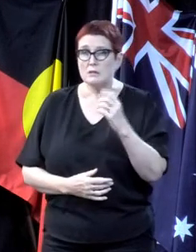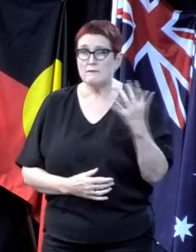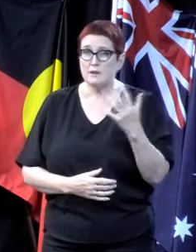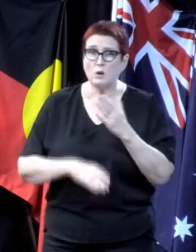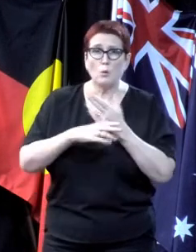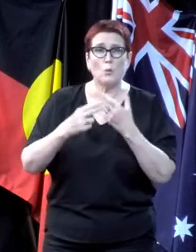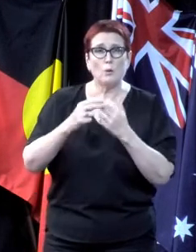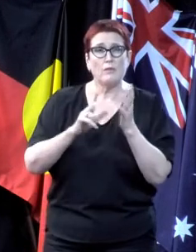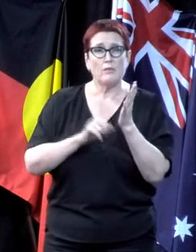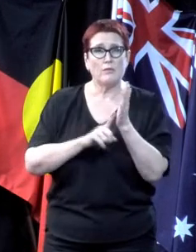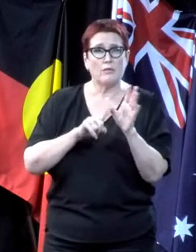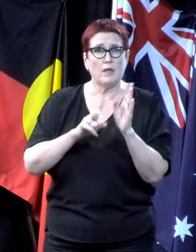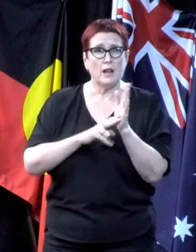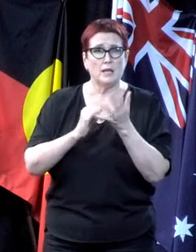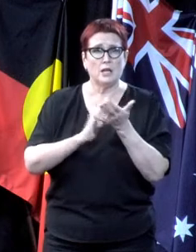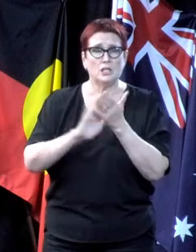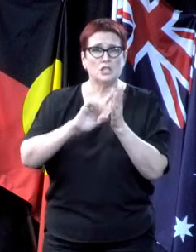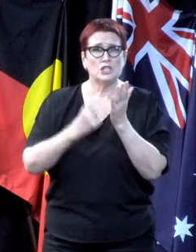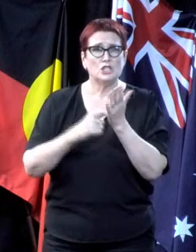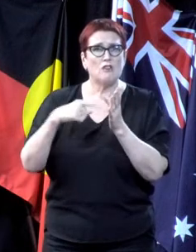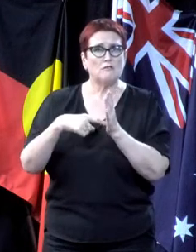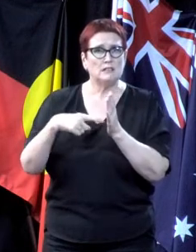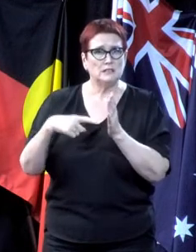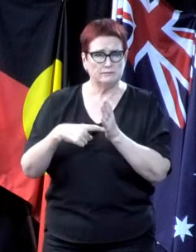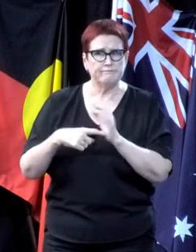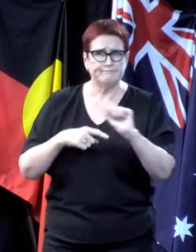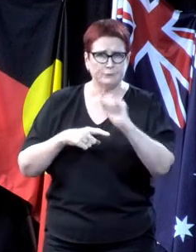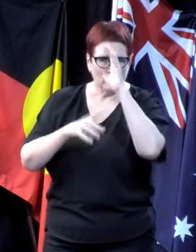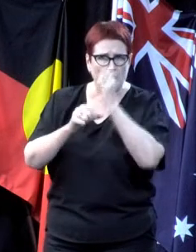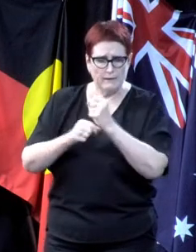had a series of beliefs and one of them was that all students can achieve high